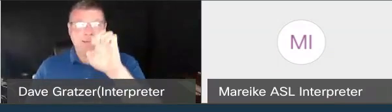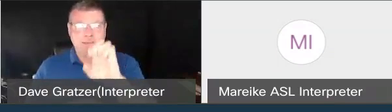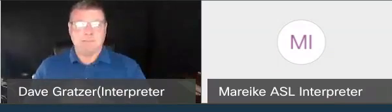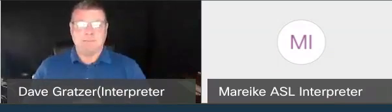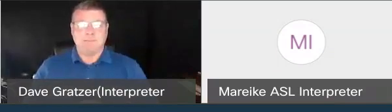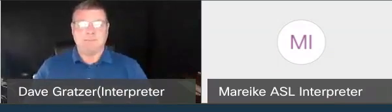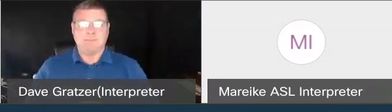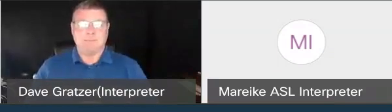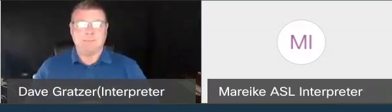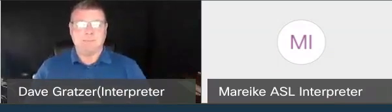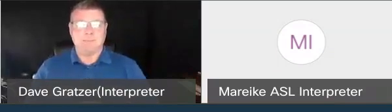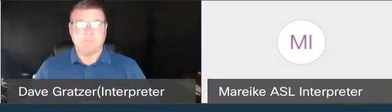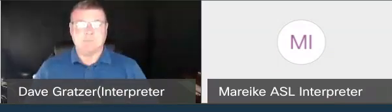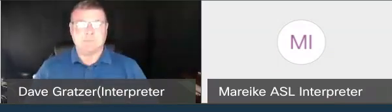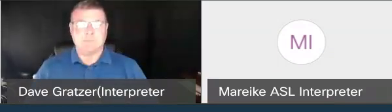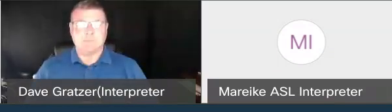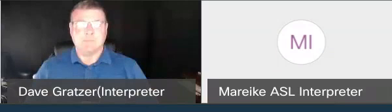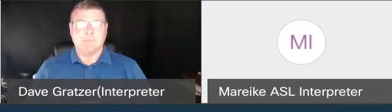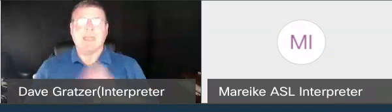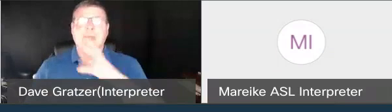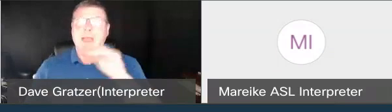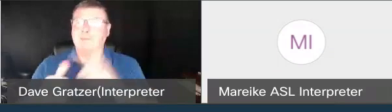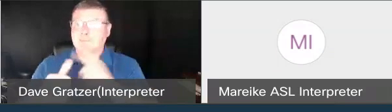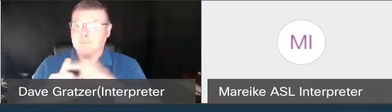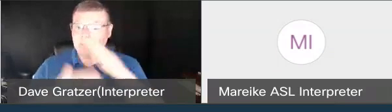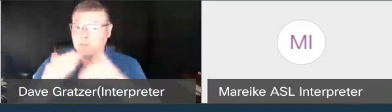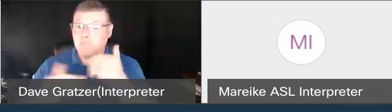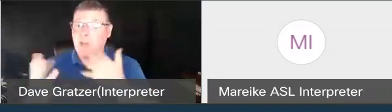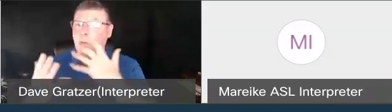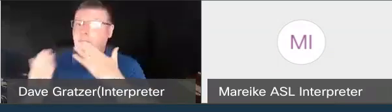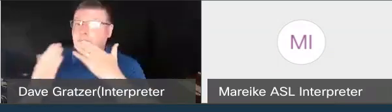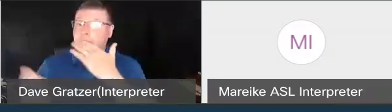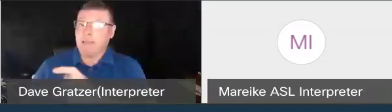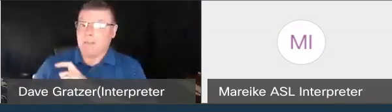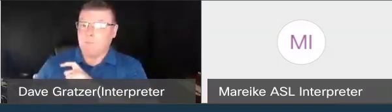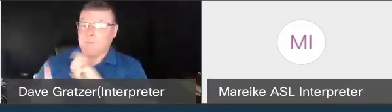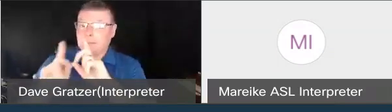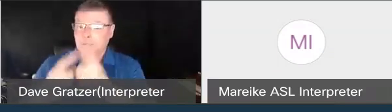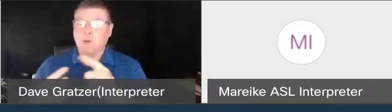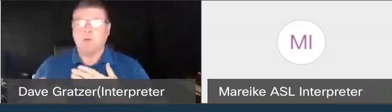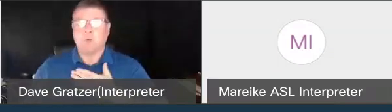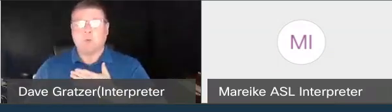Liening: Well, firstly, I'd like to thank the Billings Police Department for their willingness to try something different.